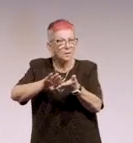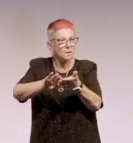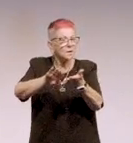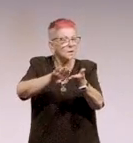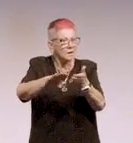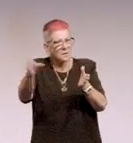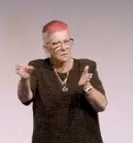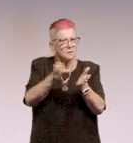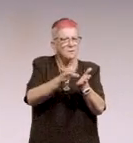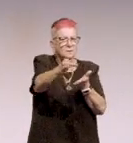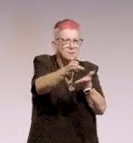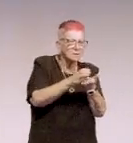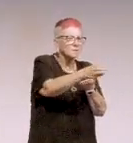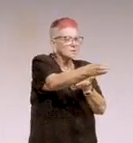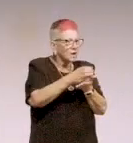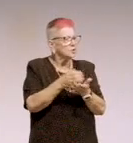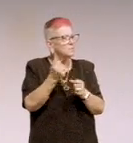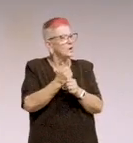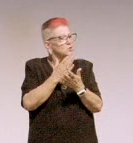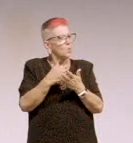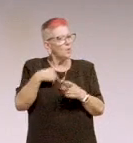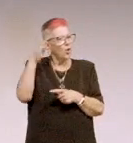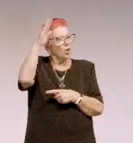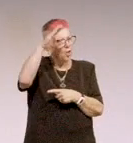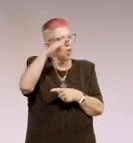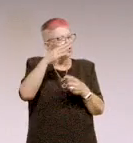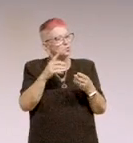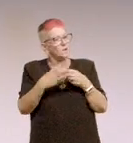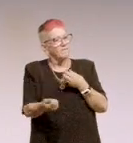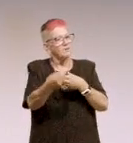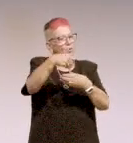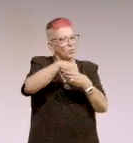learn from them. This is one of the examples.